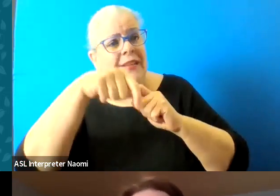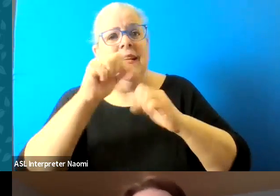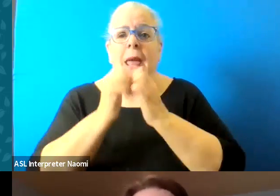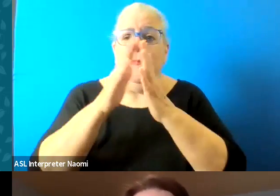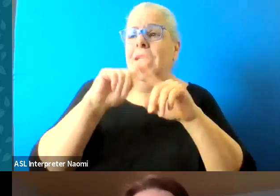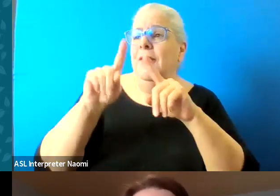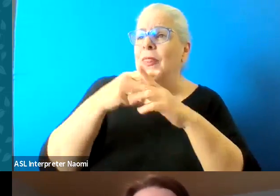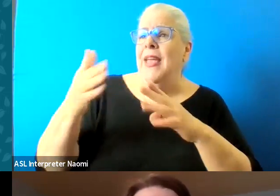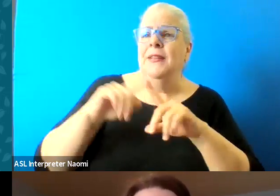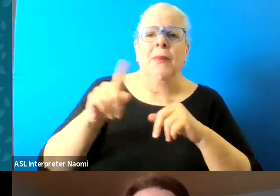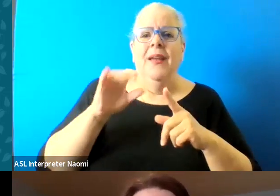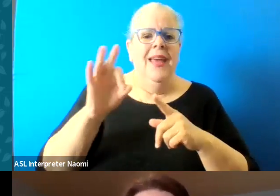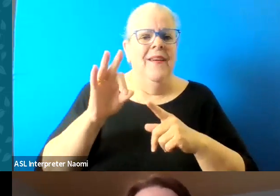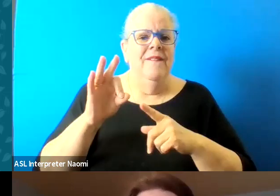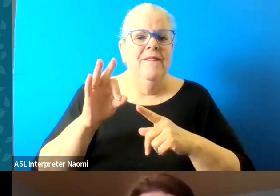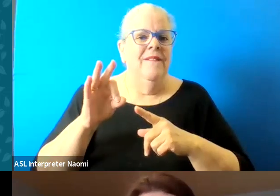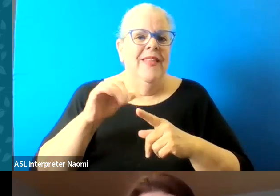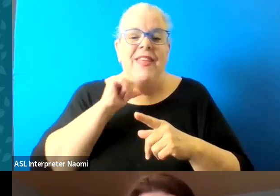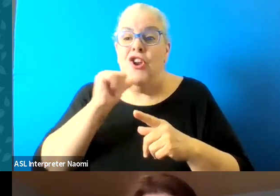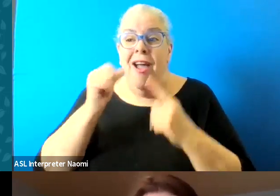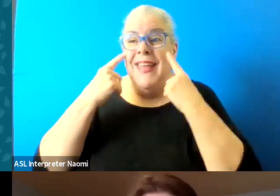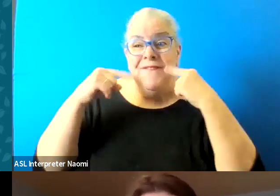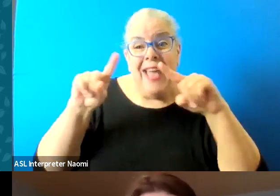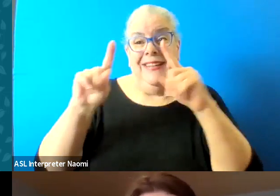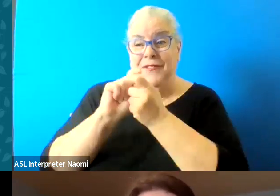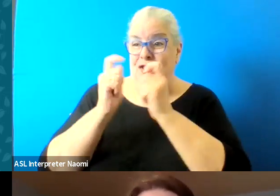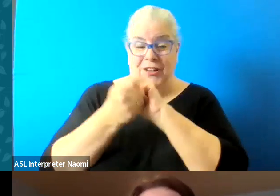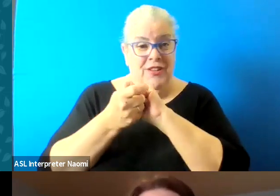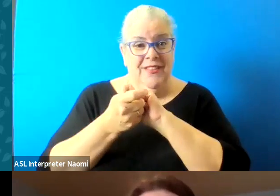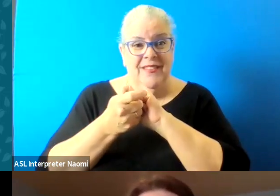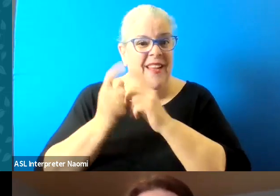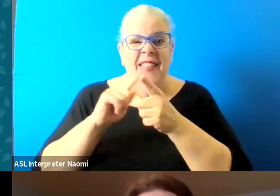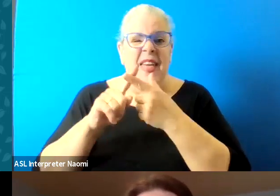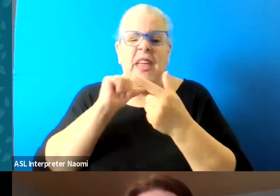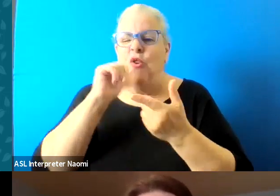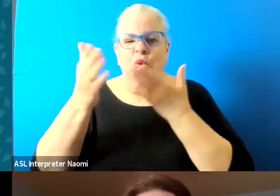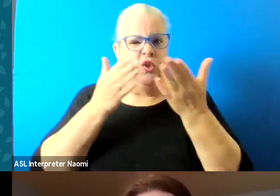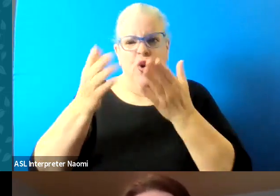But if they're not really effective changes then they don't serve you guys the best we can.